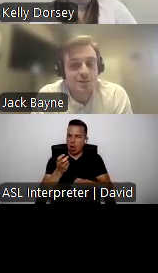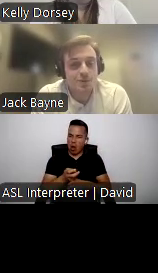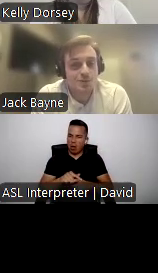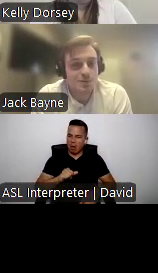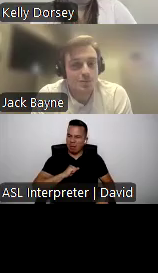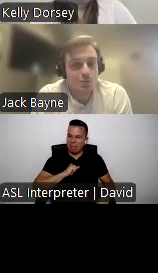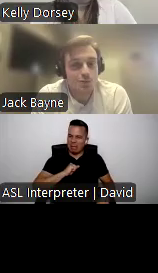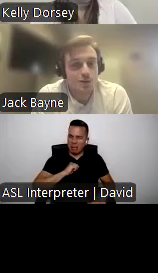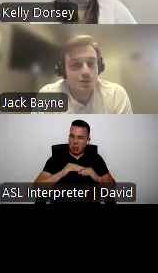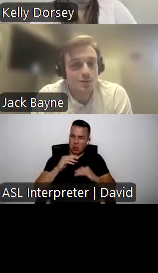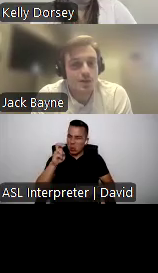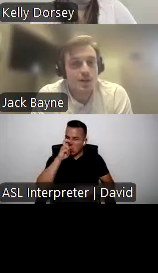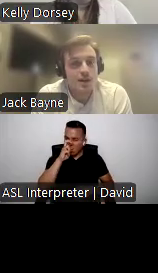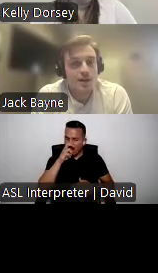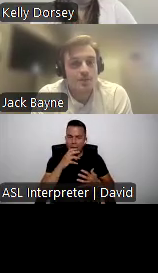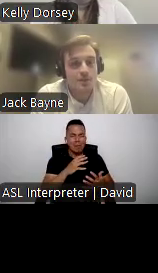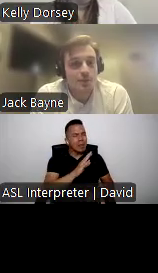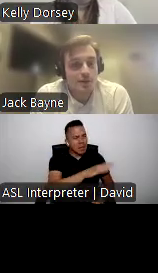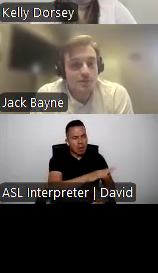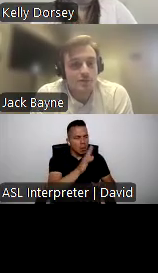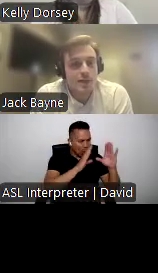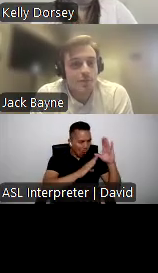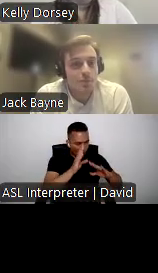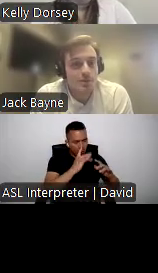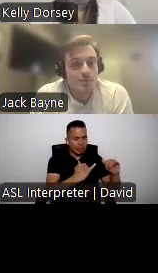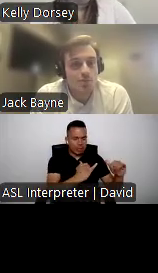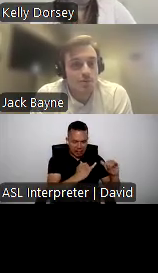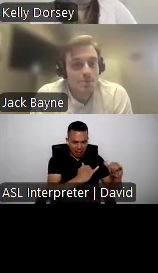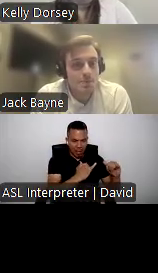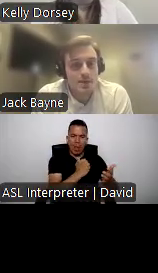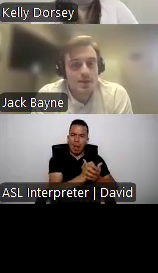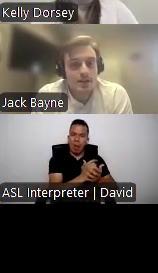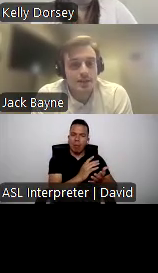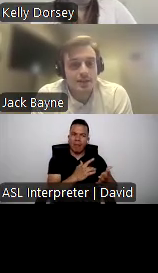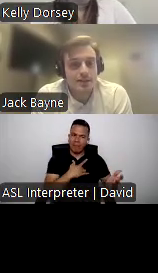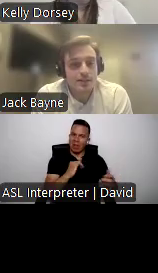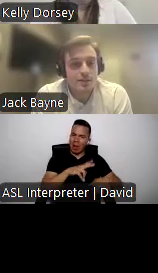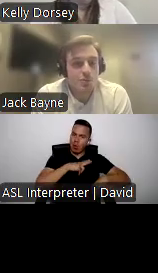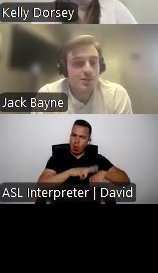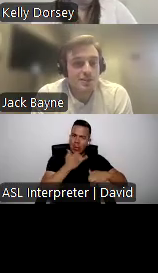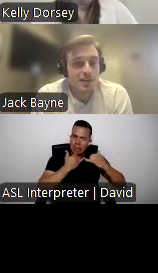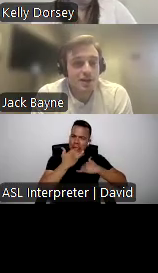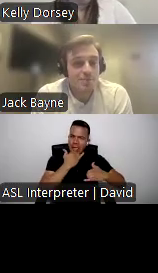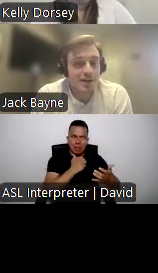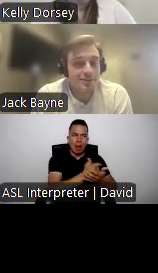some of those relatable struggles that might have came up at some point. And then, "Nobody's bad